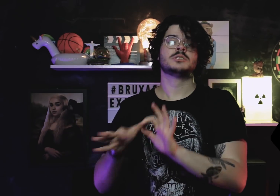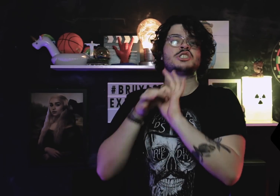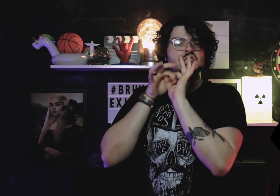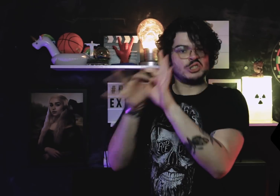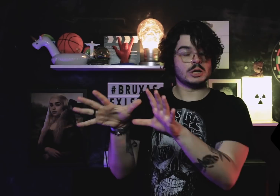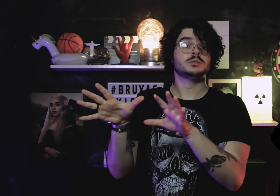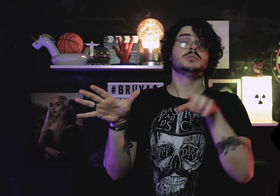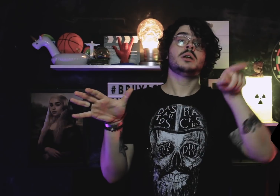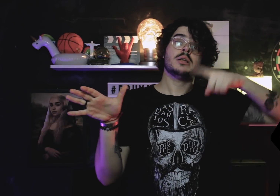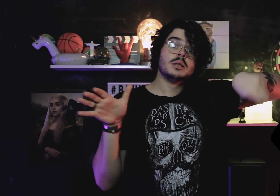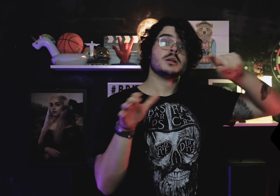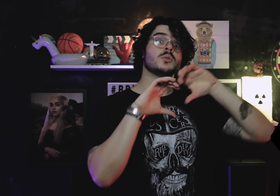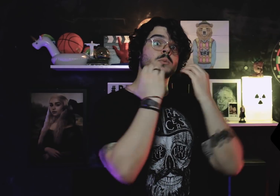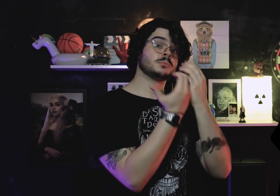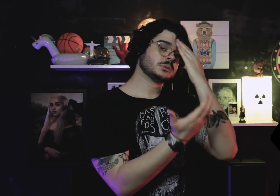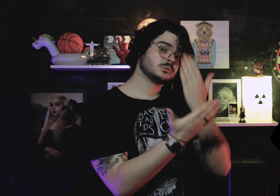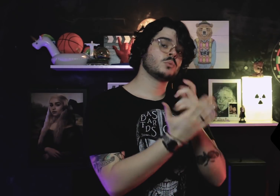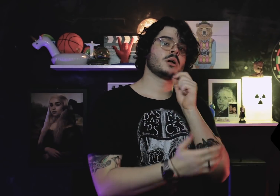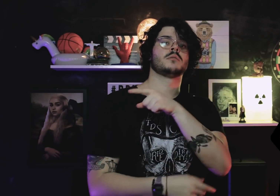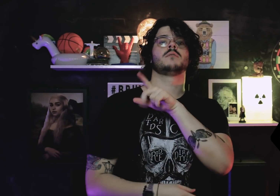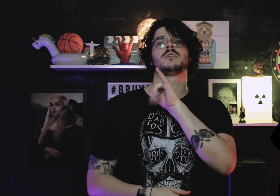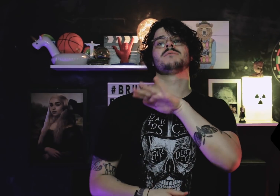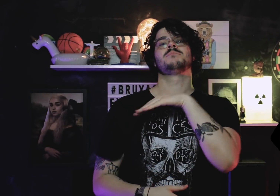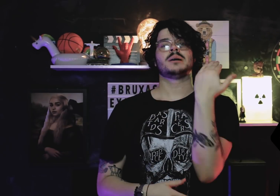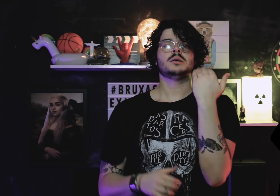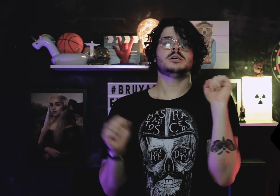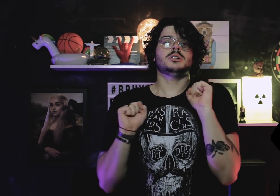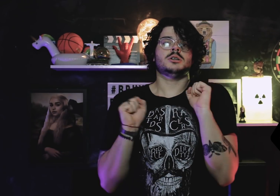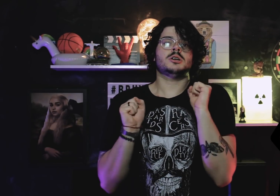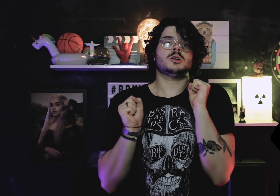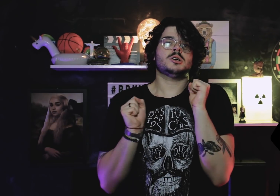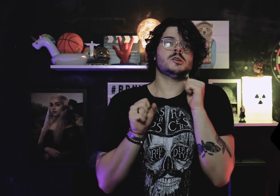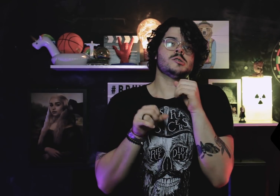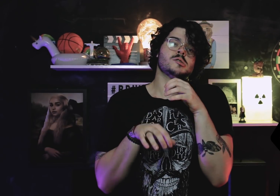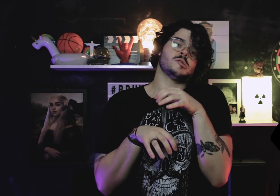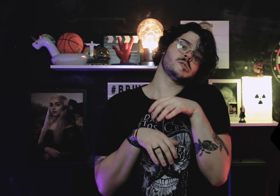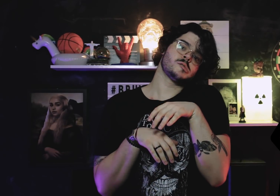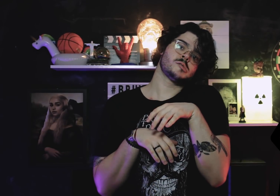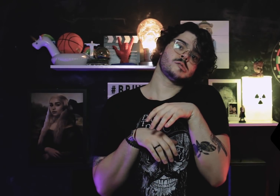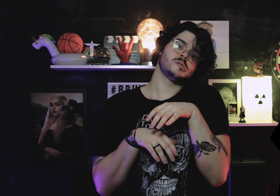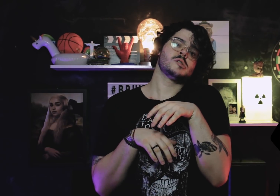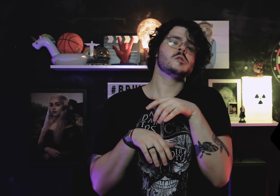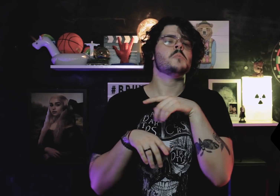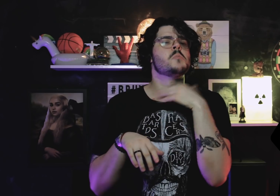many believed that she would have died frozen,